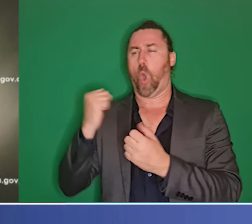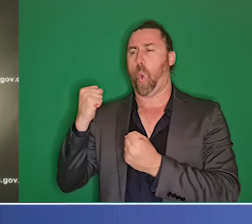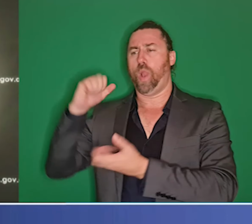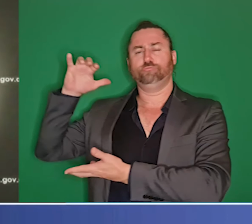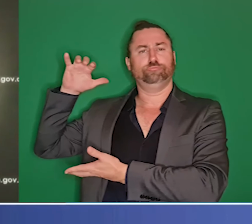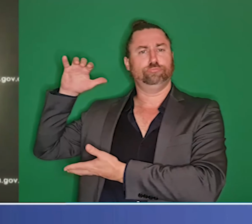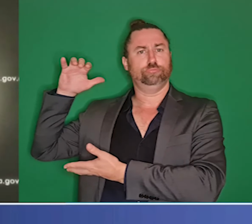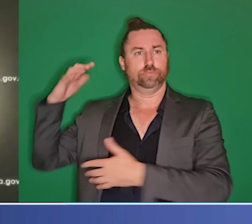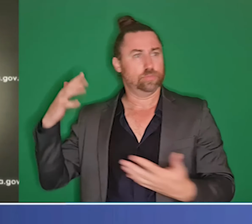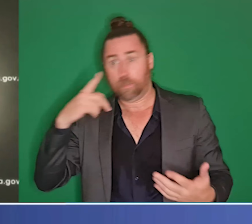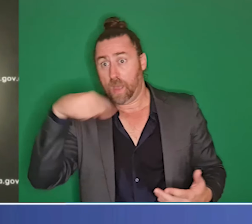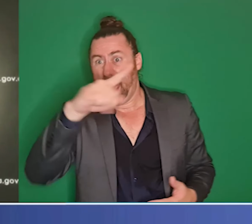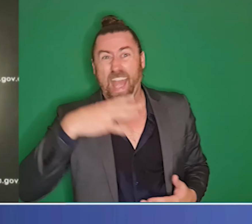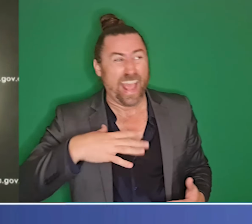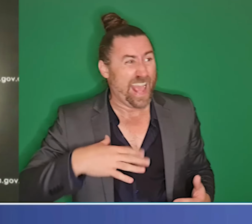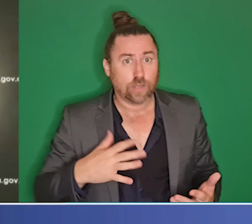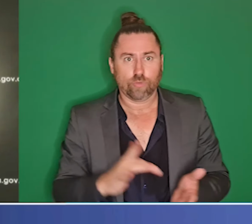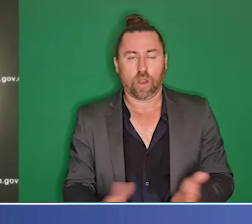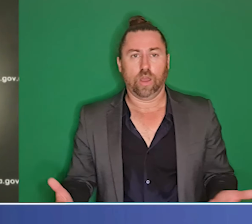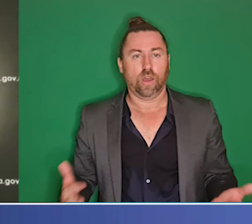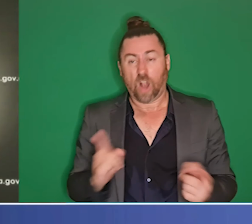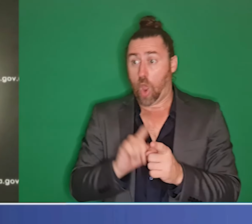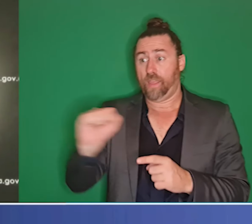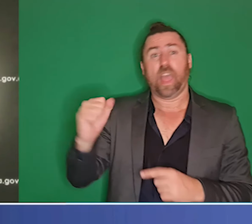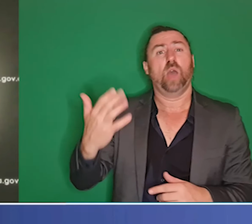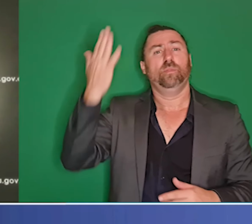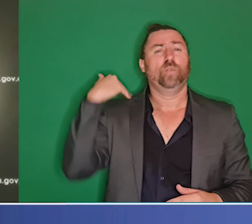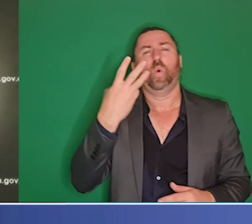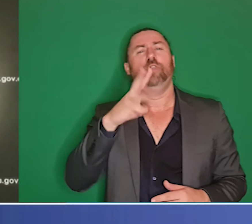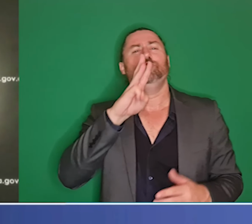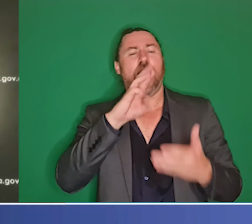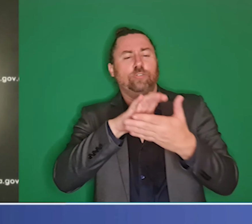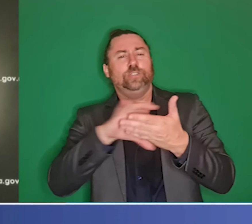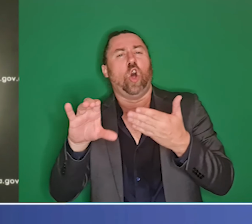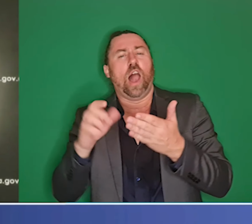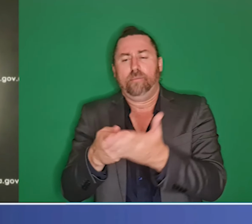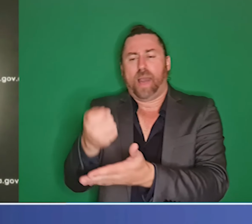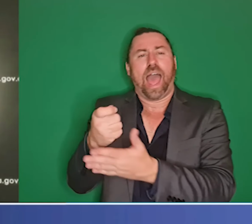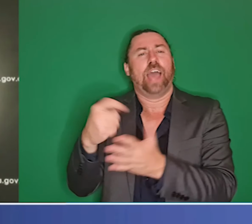And just like the $300 vaccine incentive, it was not considered,